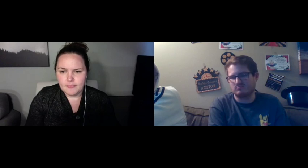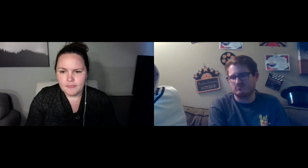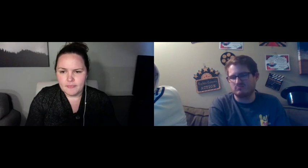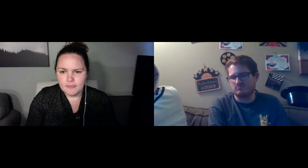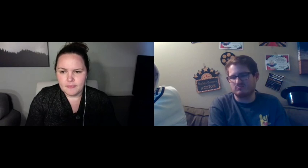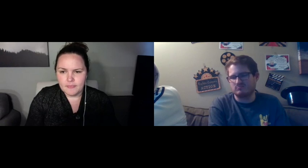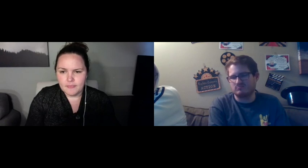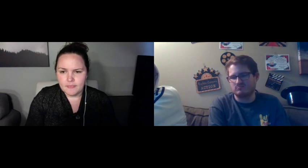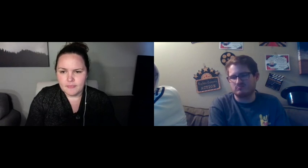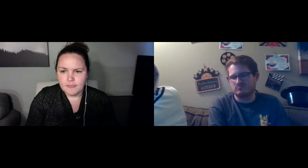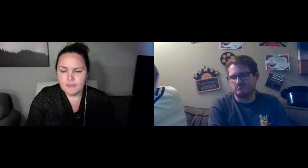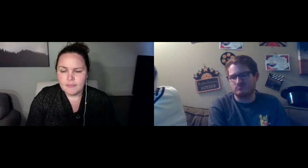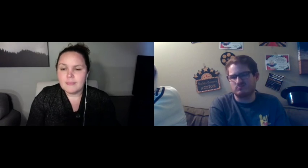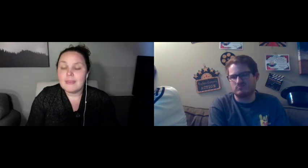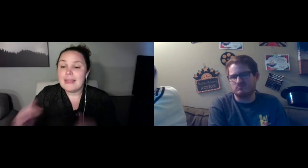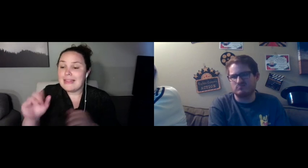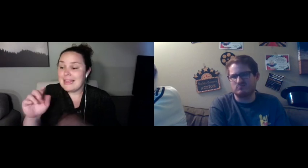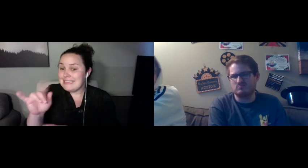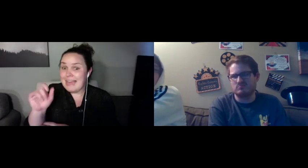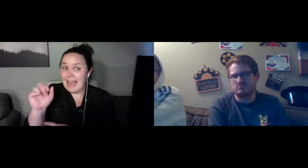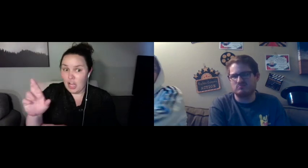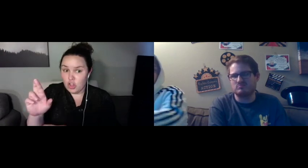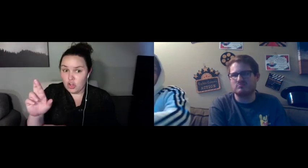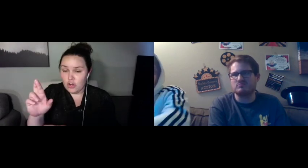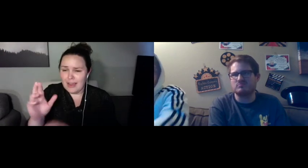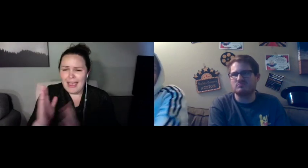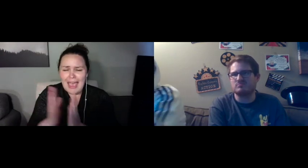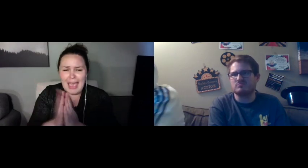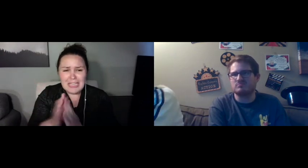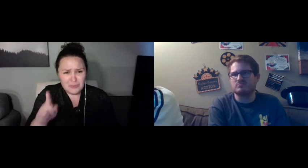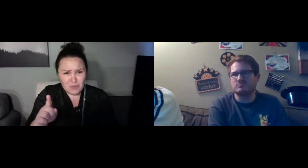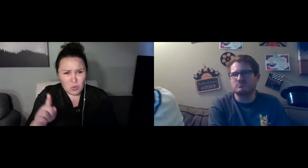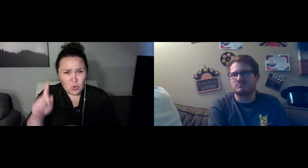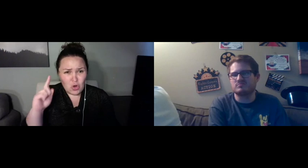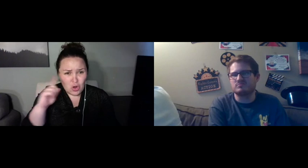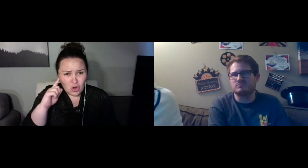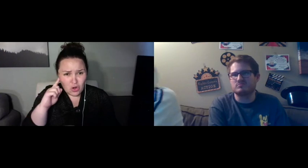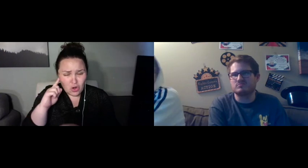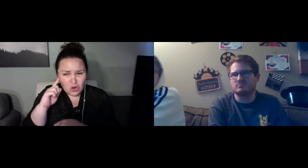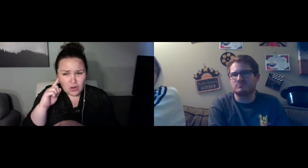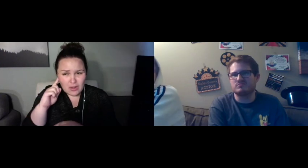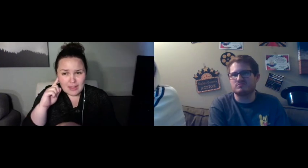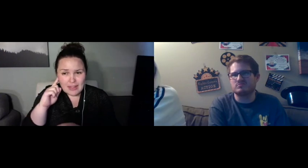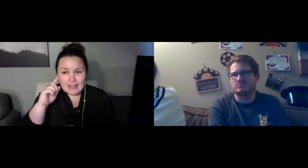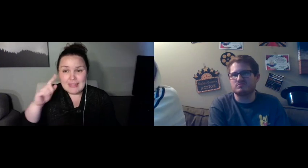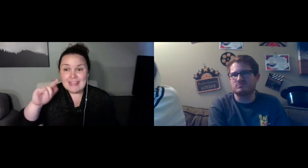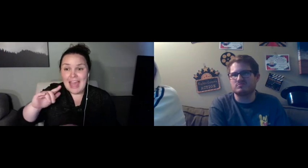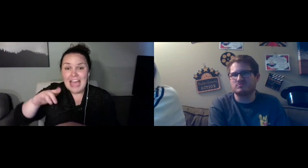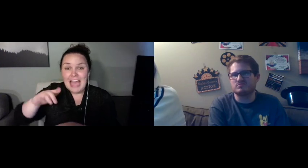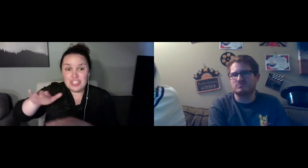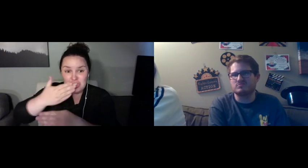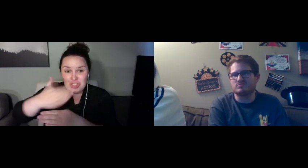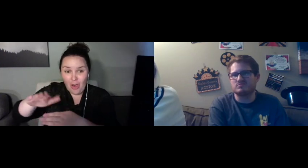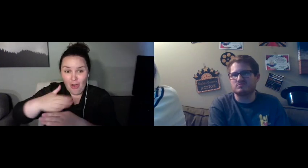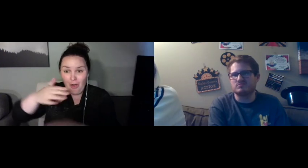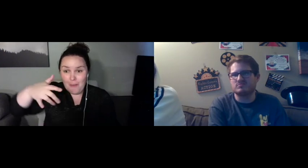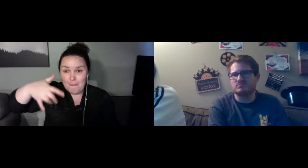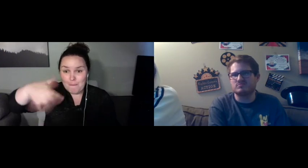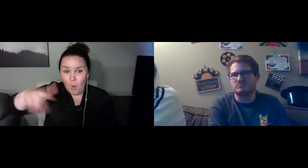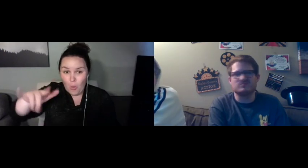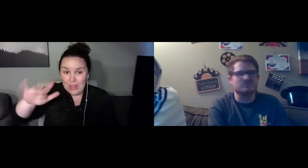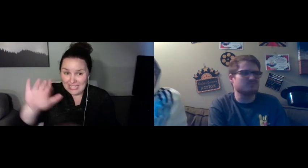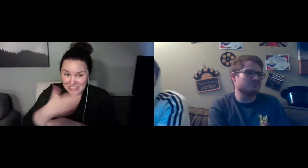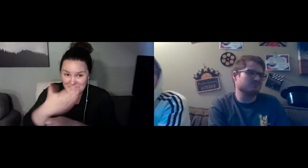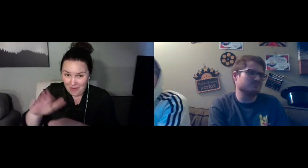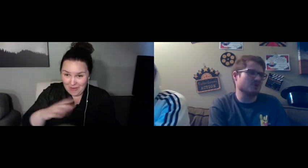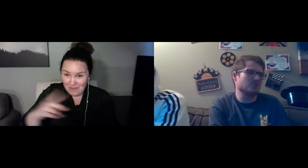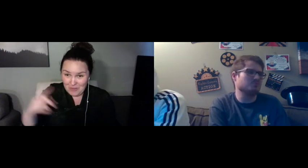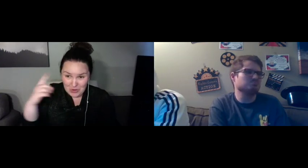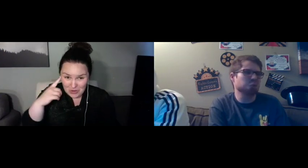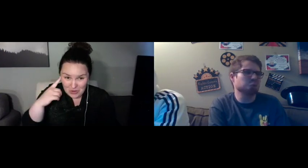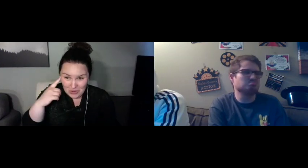Jen: And then Tyler asked, have you ever heard the bowling song, and if you have, do you like it?